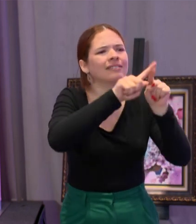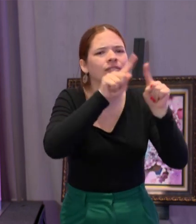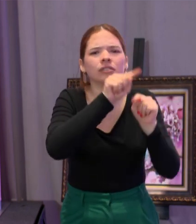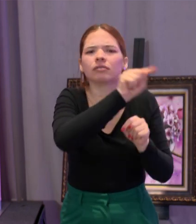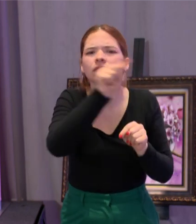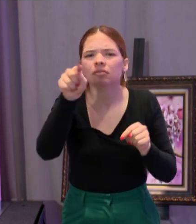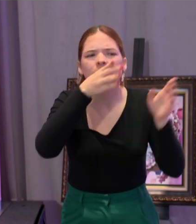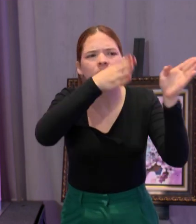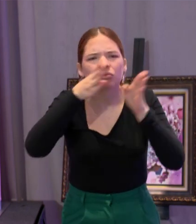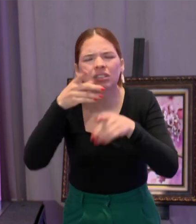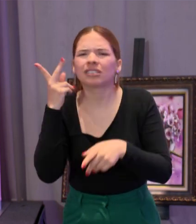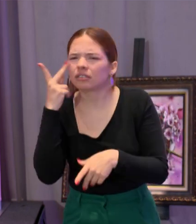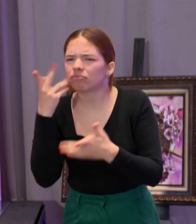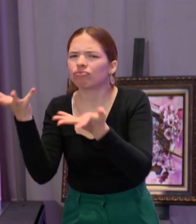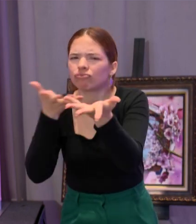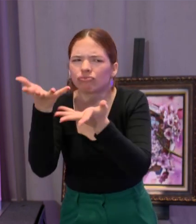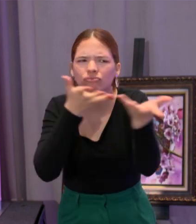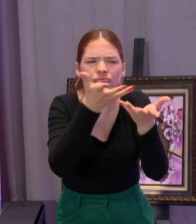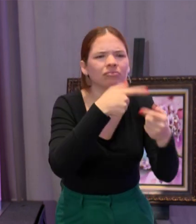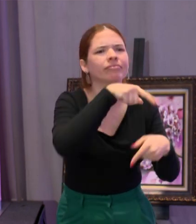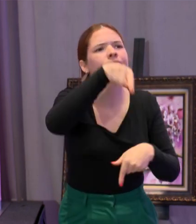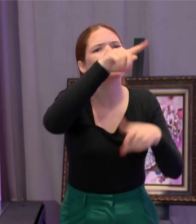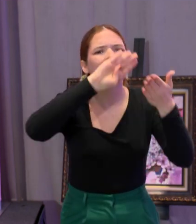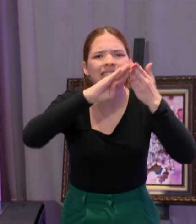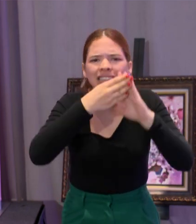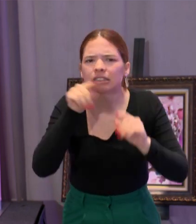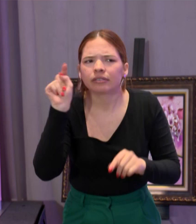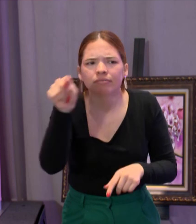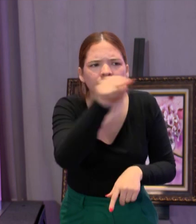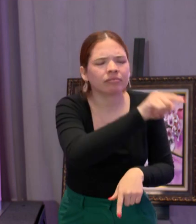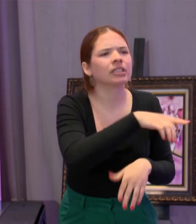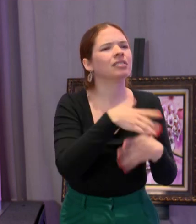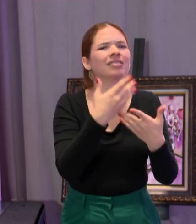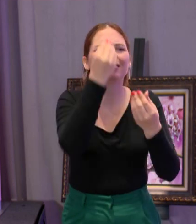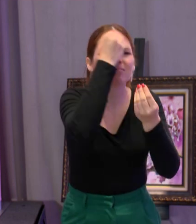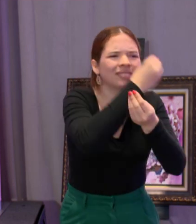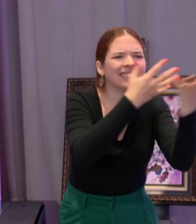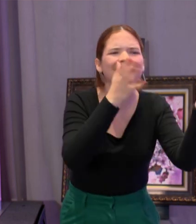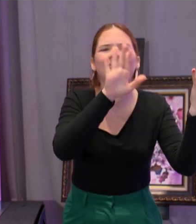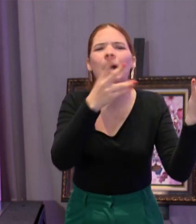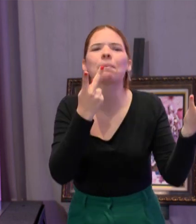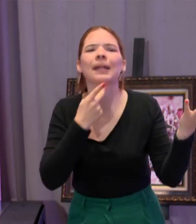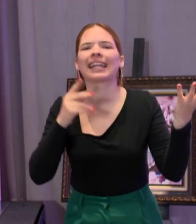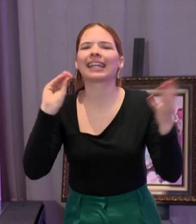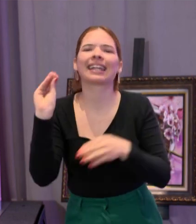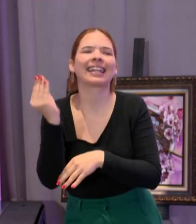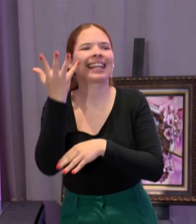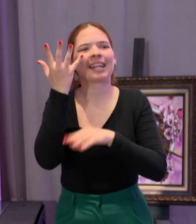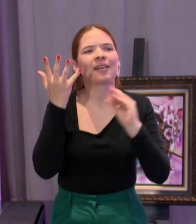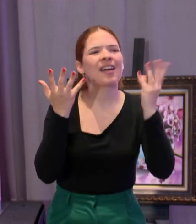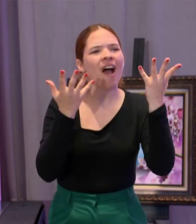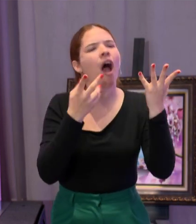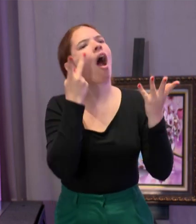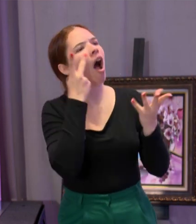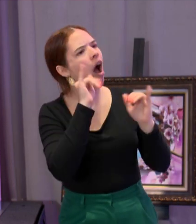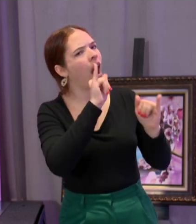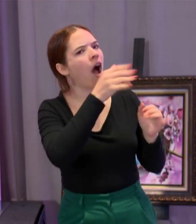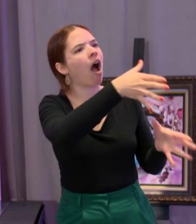WE WENT TO THAT WE JUST POURED BLOSSOMS IN PINK AND THEY REALLY SO WELL RECEIVED.